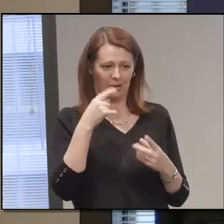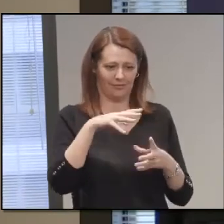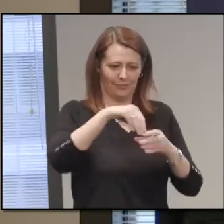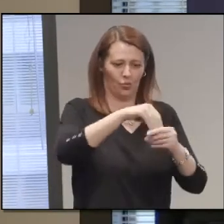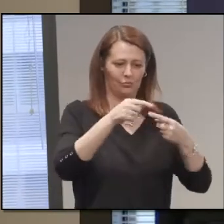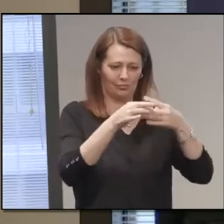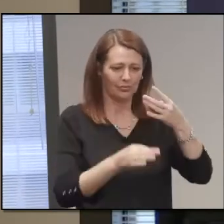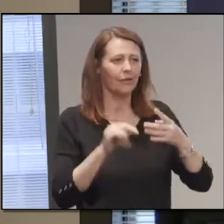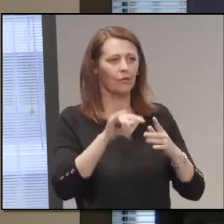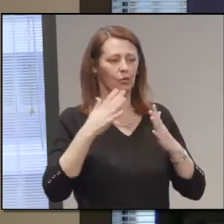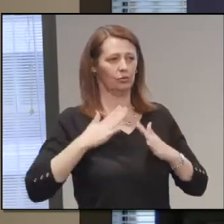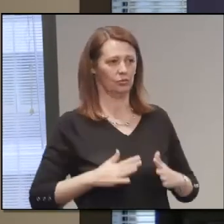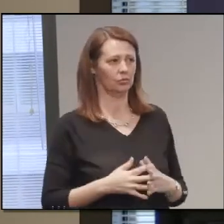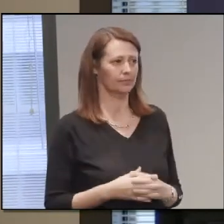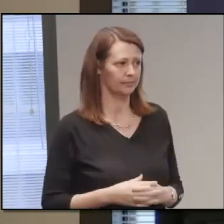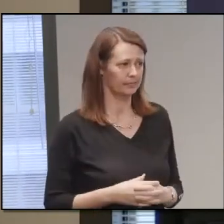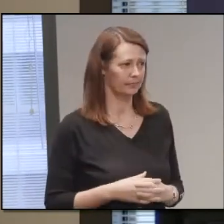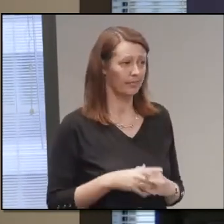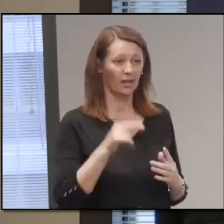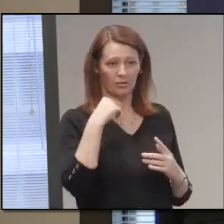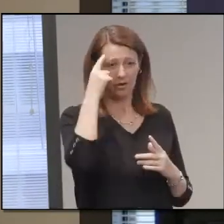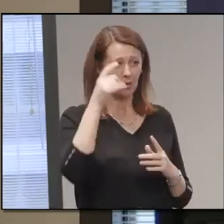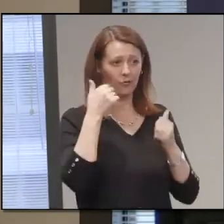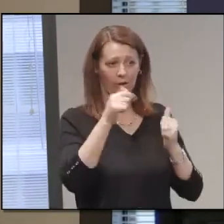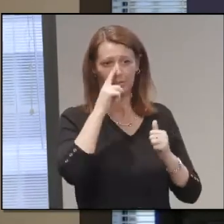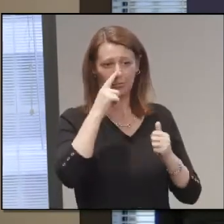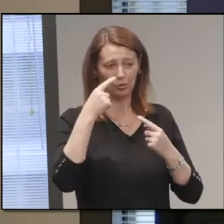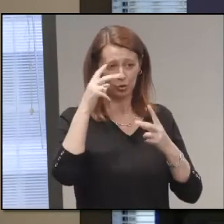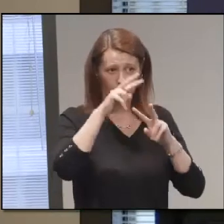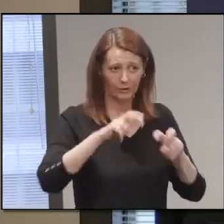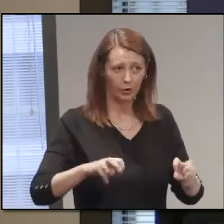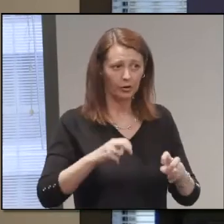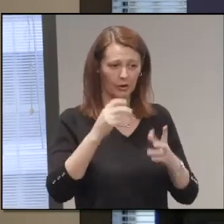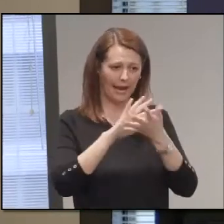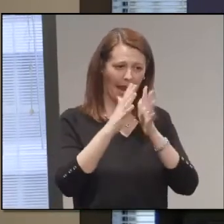I think we've got great people researching this area and looking into how we protect the